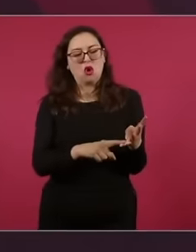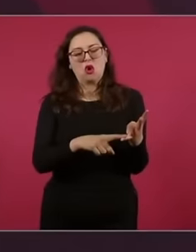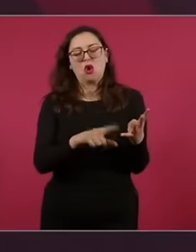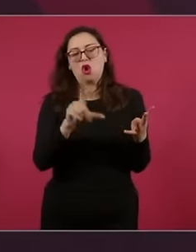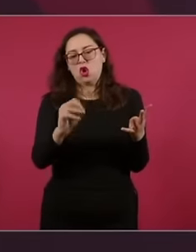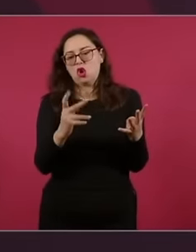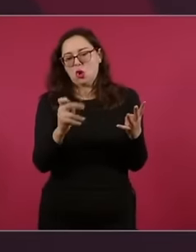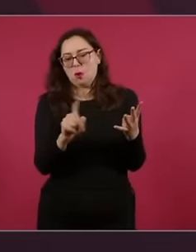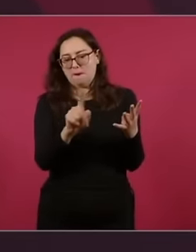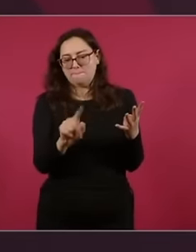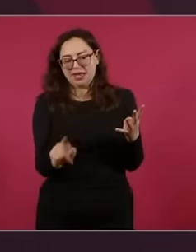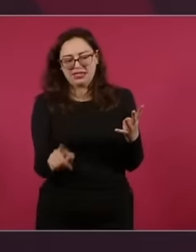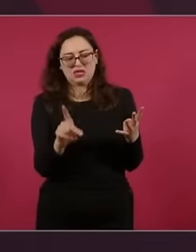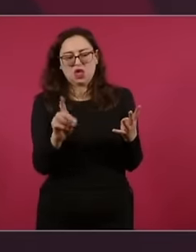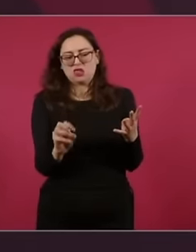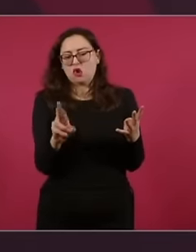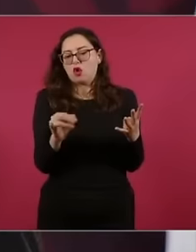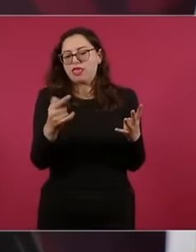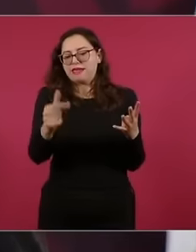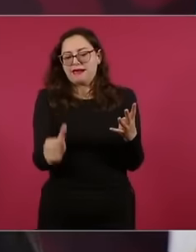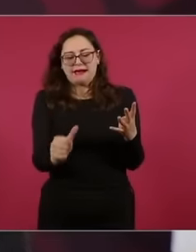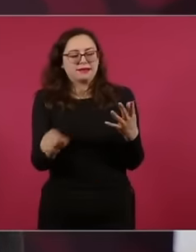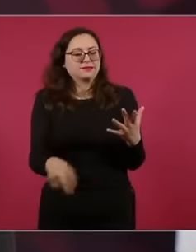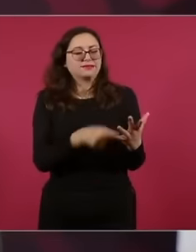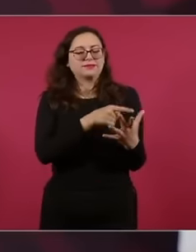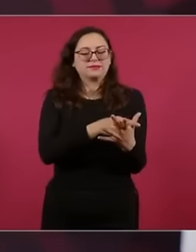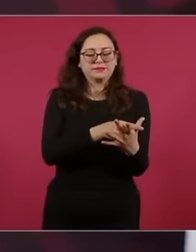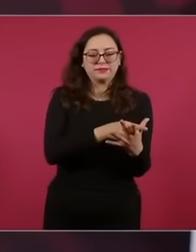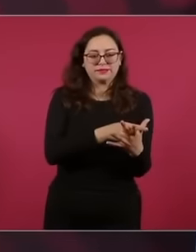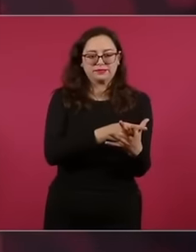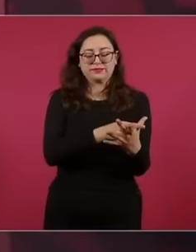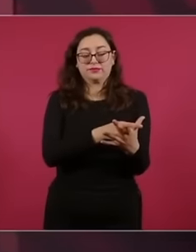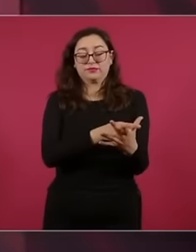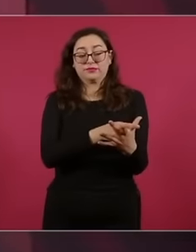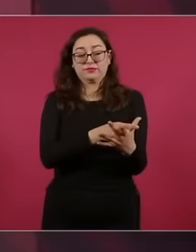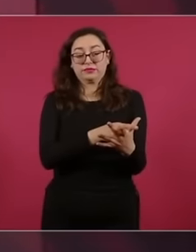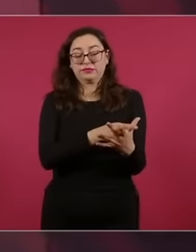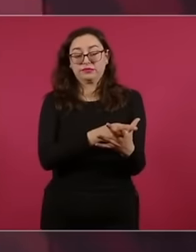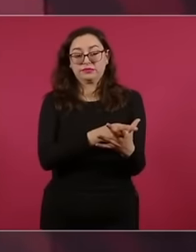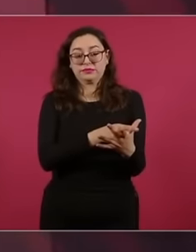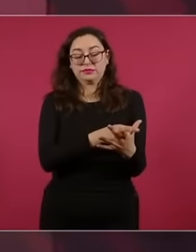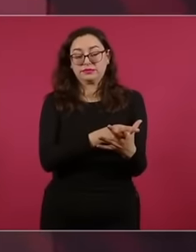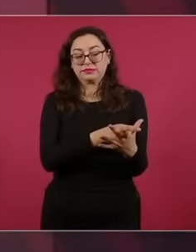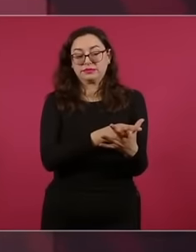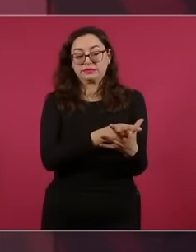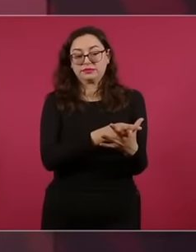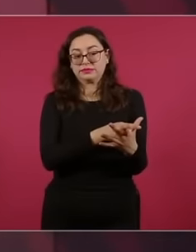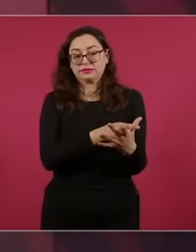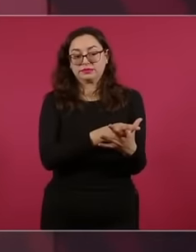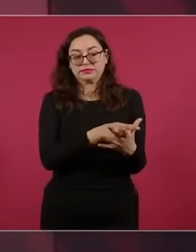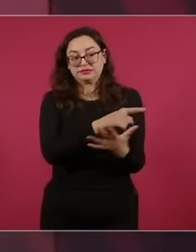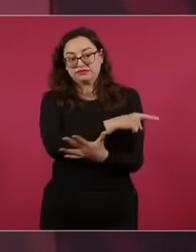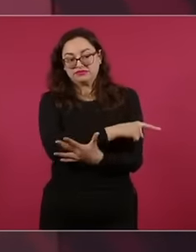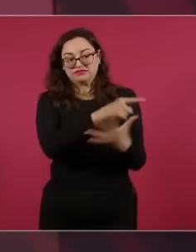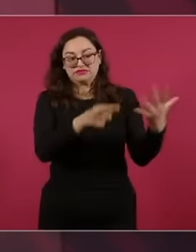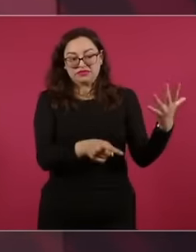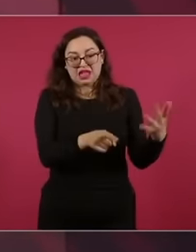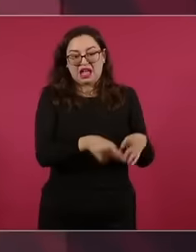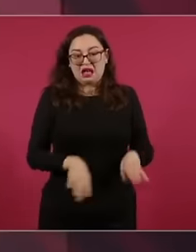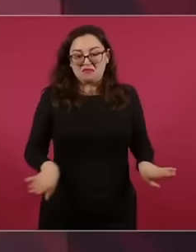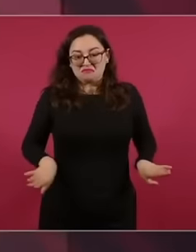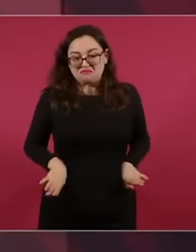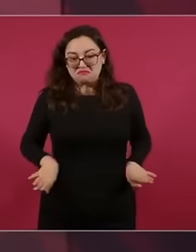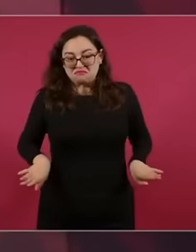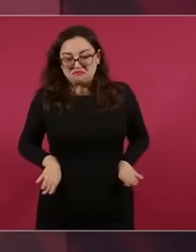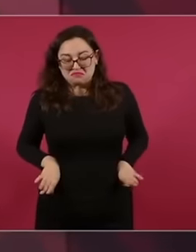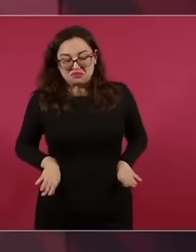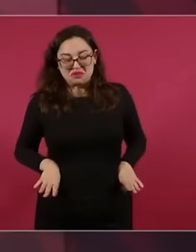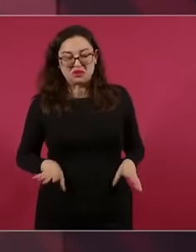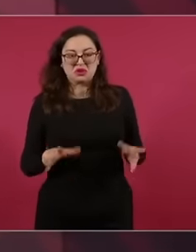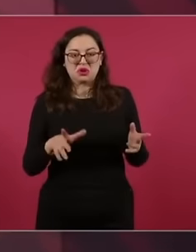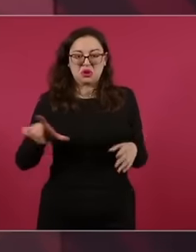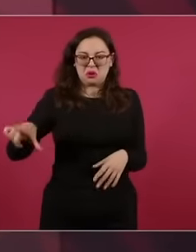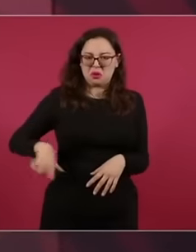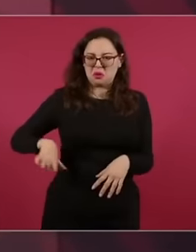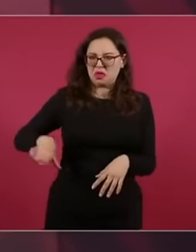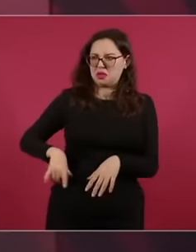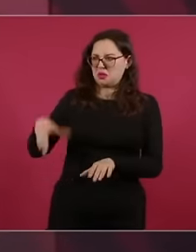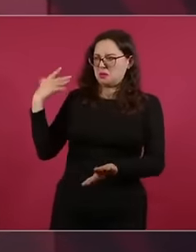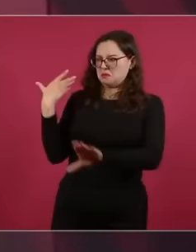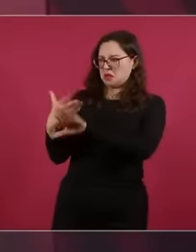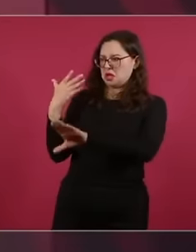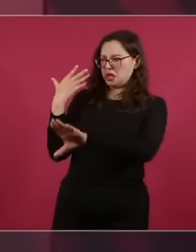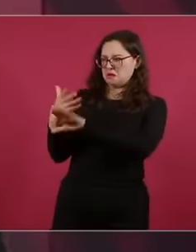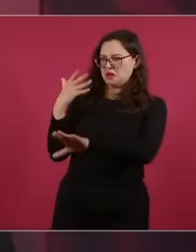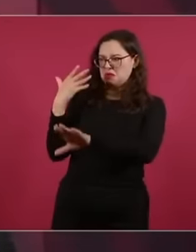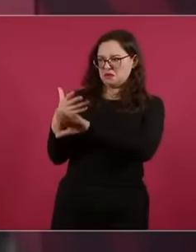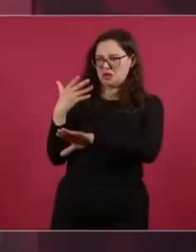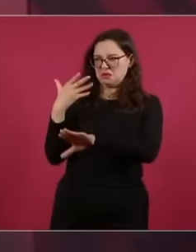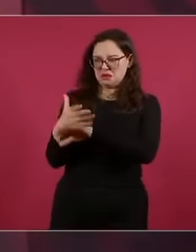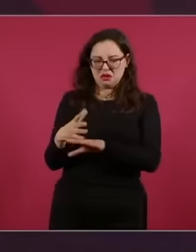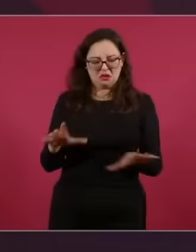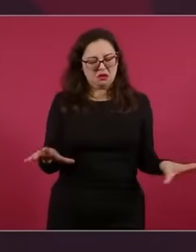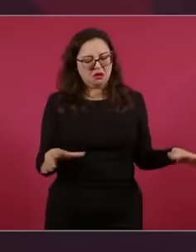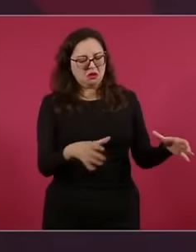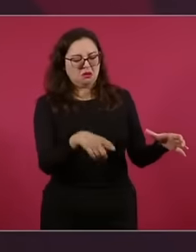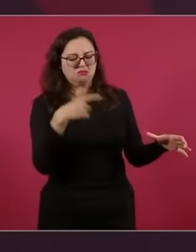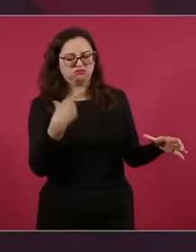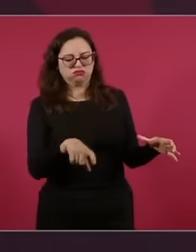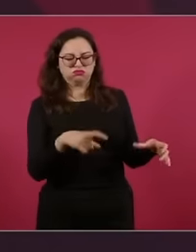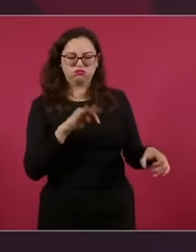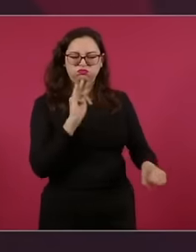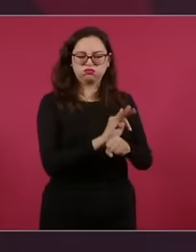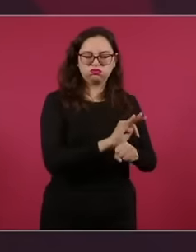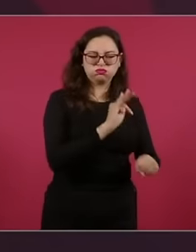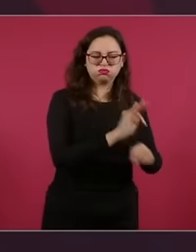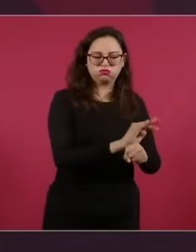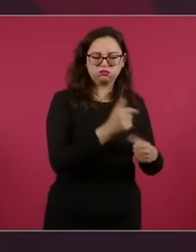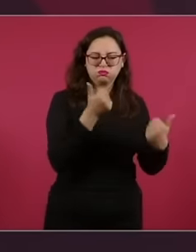do not have the The slogan of defending the potentates of Mexico, the oligarchy of